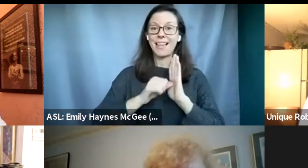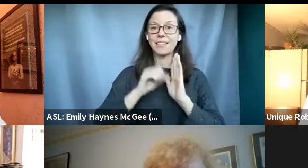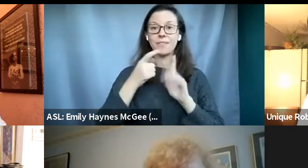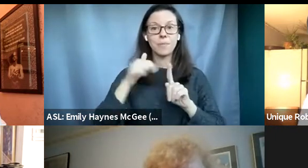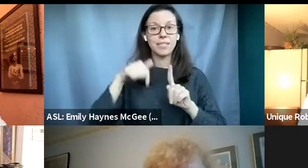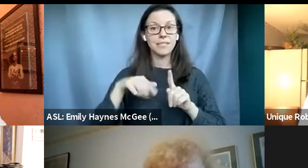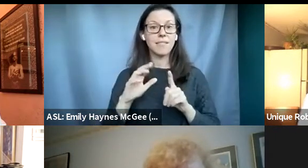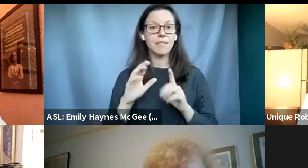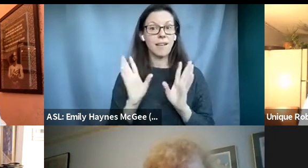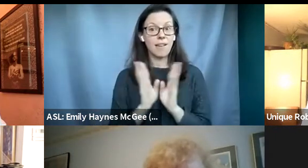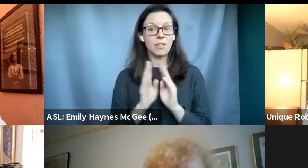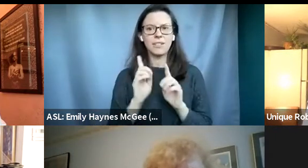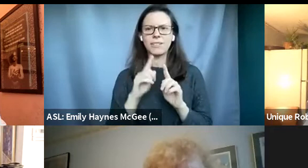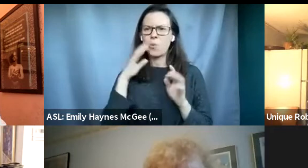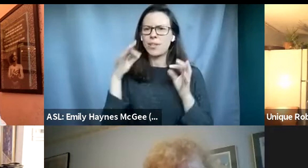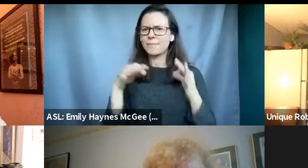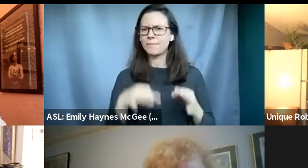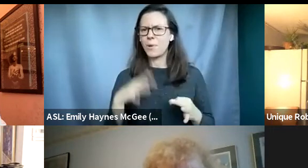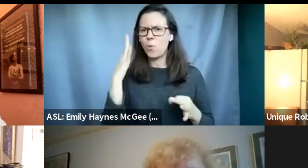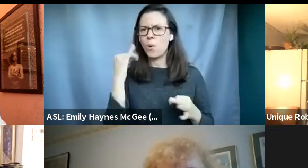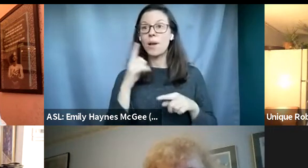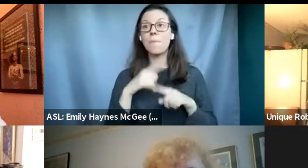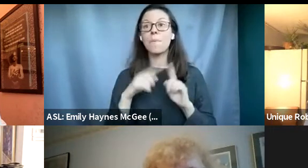a second but yes, this is us, you know, we provided it on Zoom.